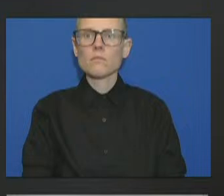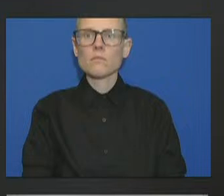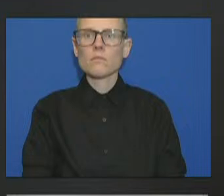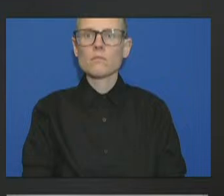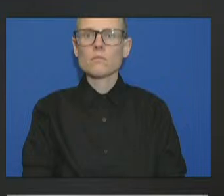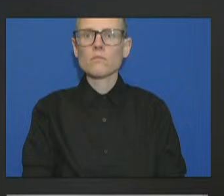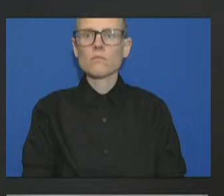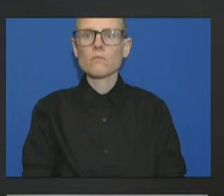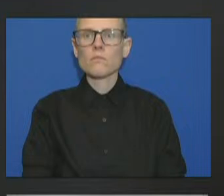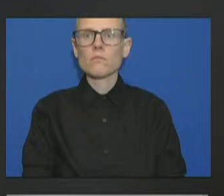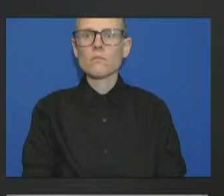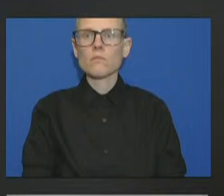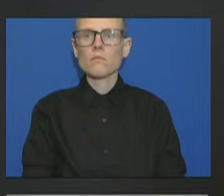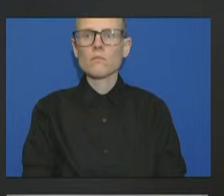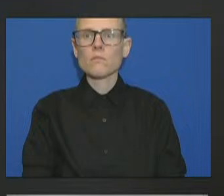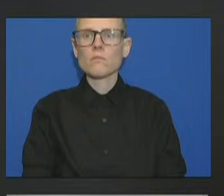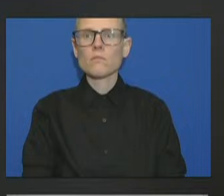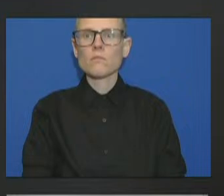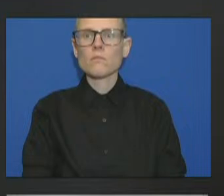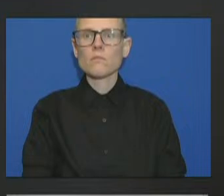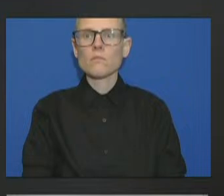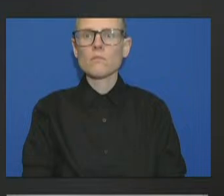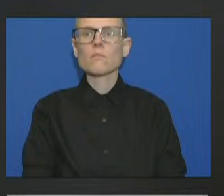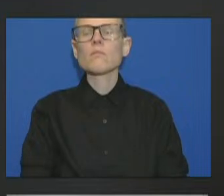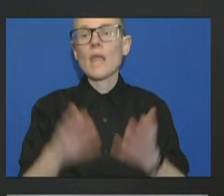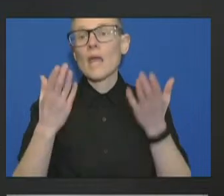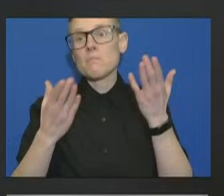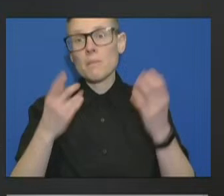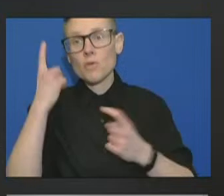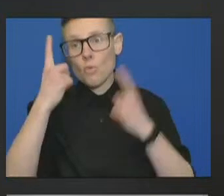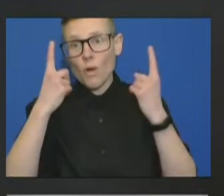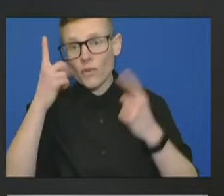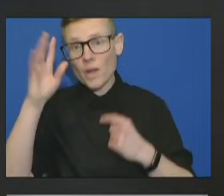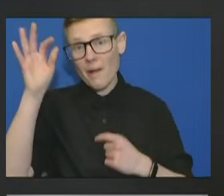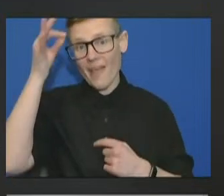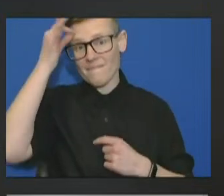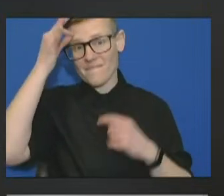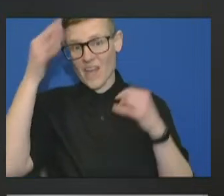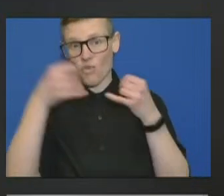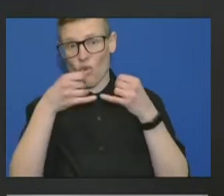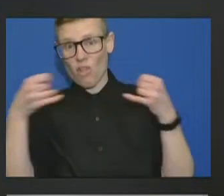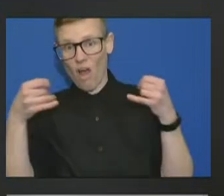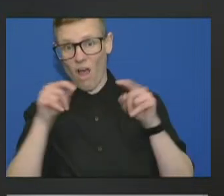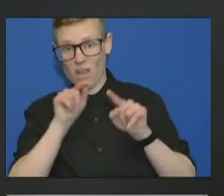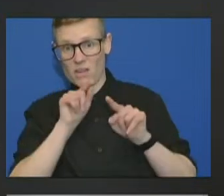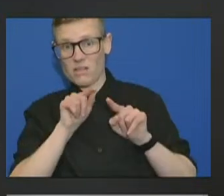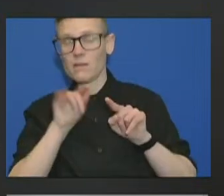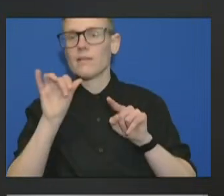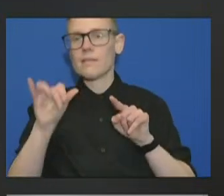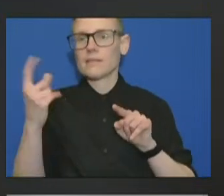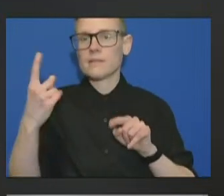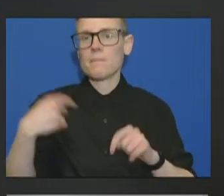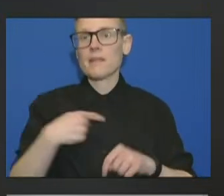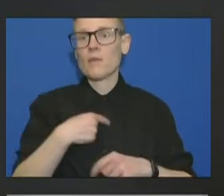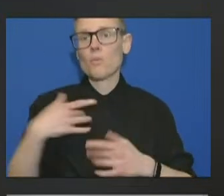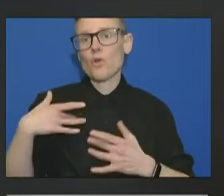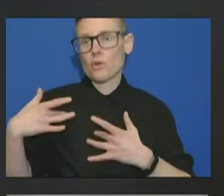to meet those needs. That's definitely a part of that as well. You may be wondering a lot